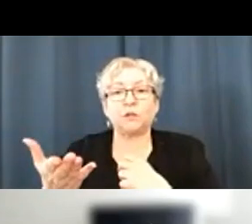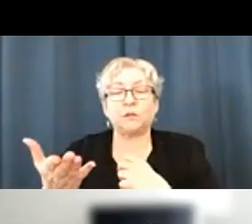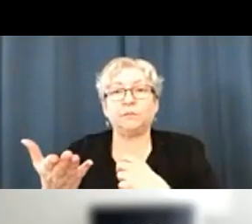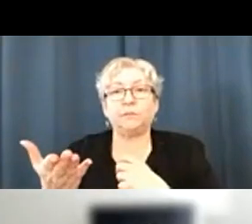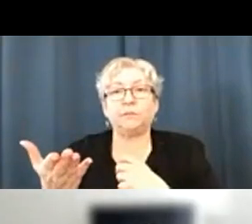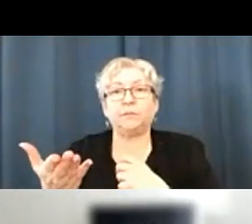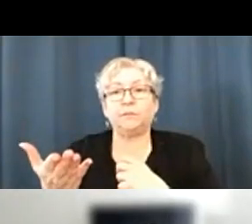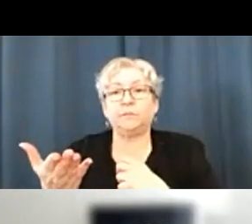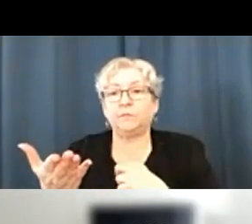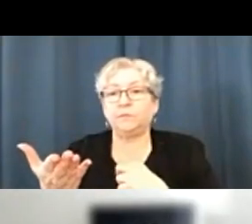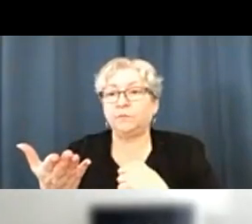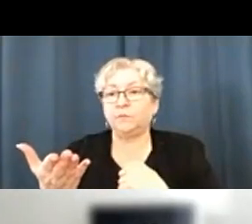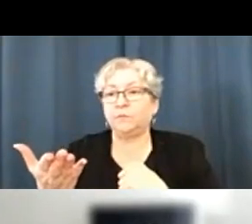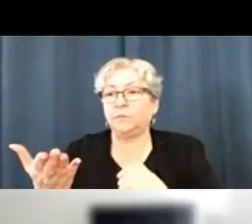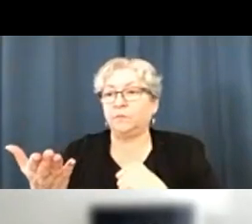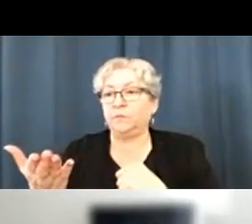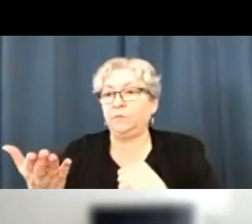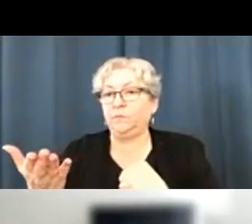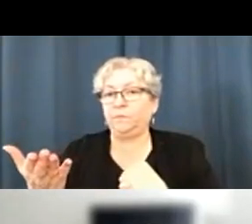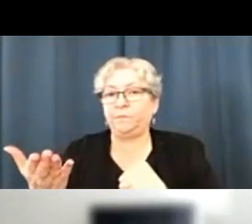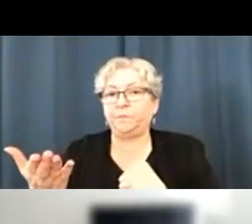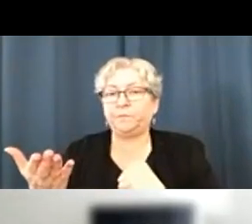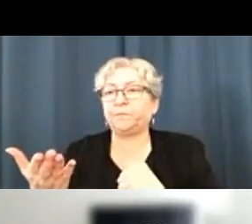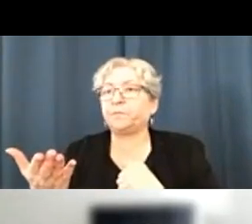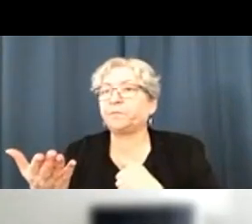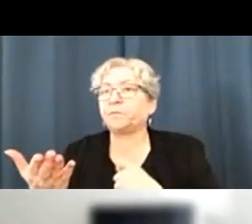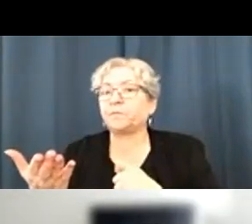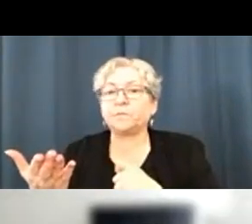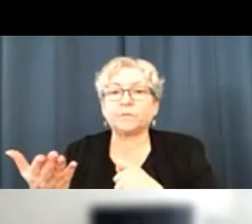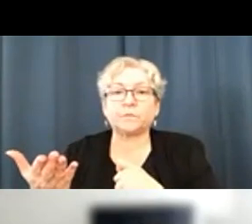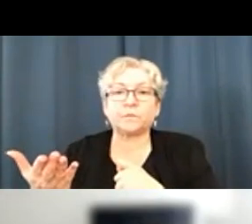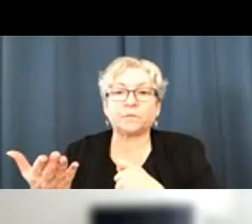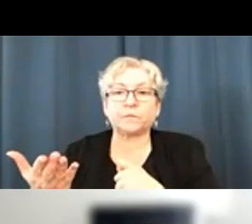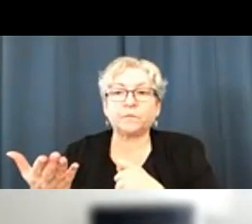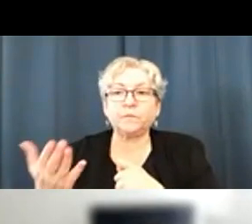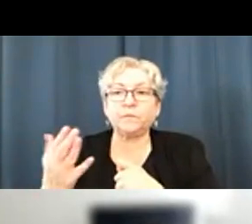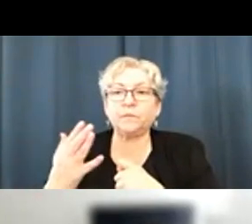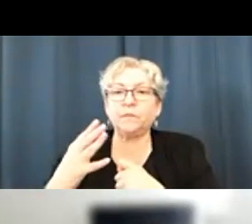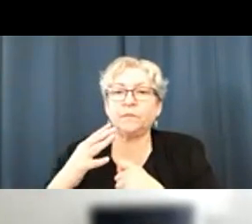Thank you, Josie. - A few more minutes. Yeah, absolutely. [Joe] This is Josie. This is Joe.